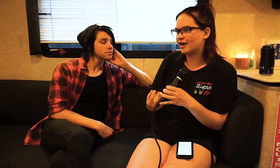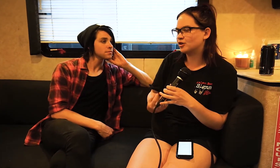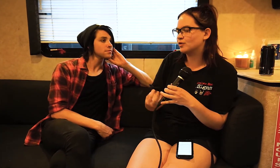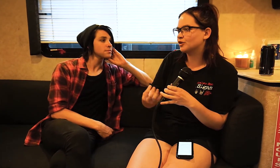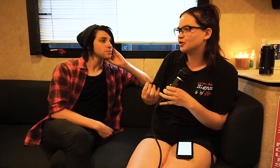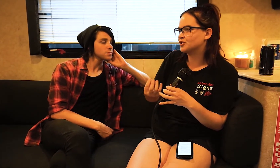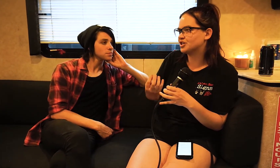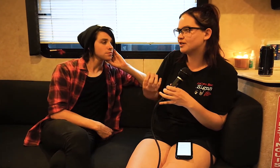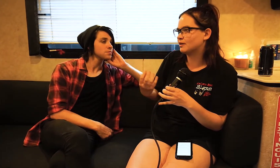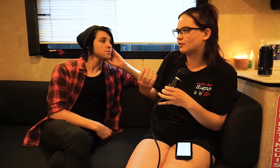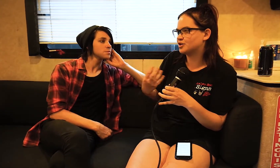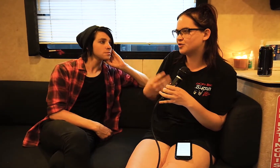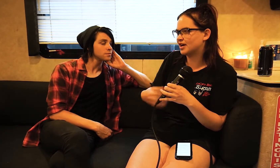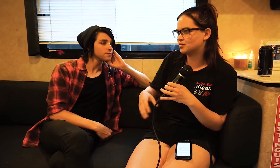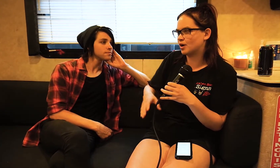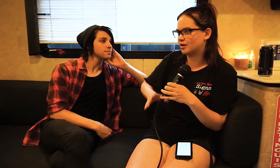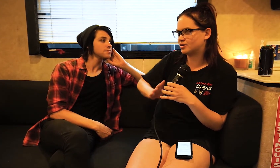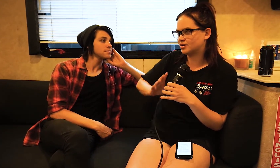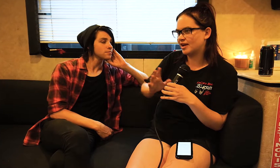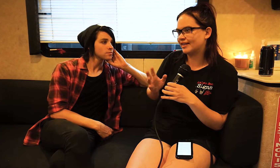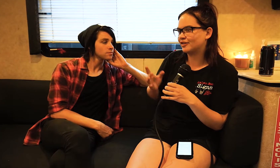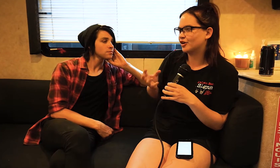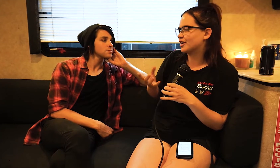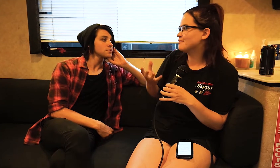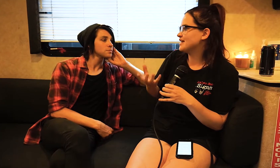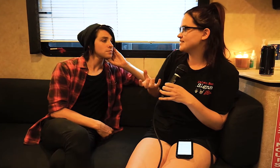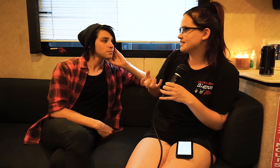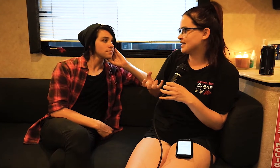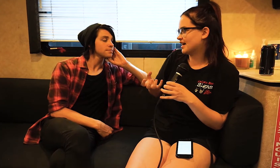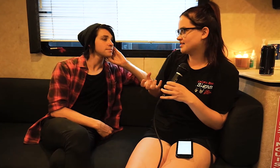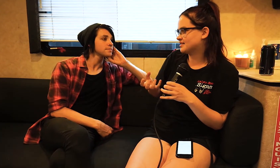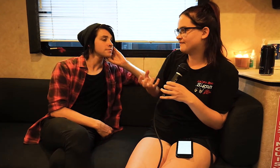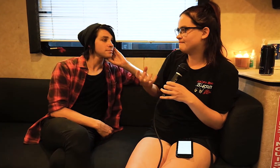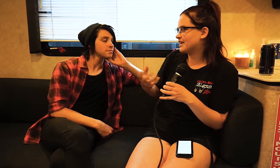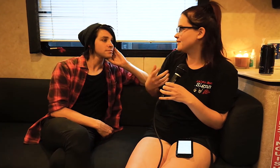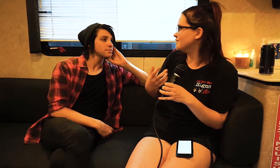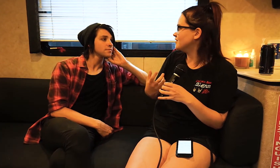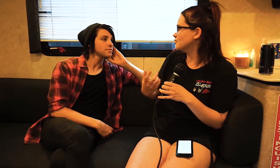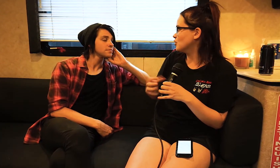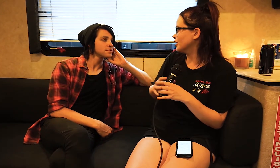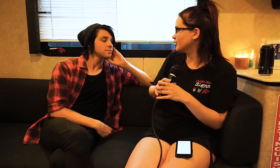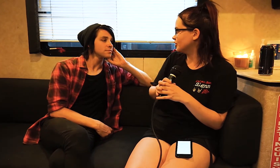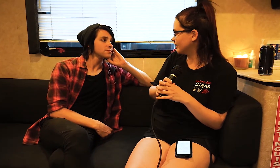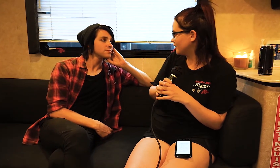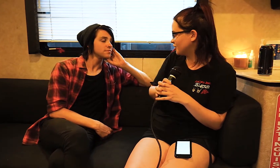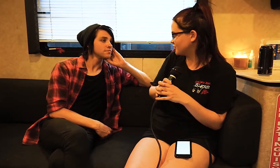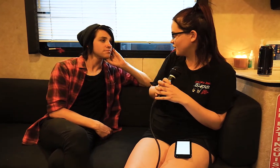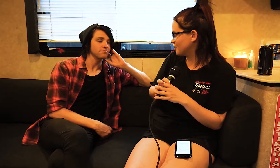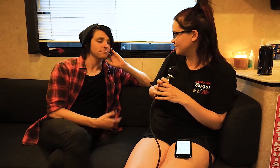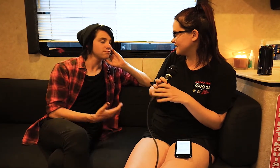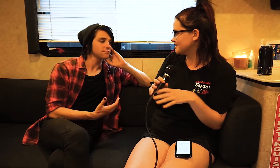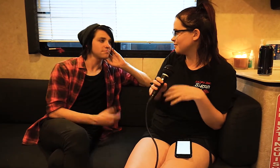um as a band I know you guys um value inclusion; would you guys want to learn like basic signs to make those fans feel more included in your shows